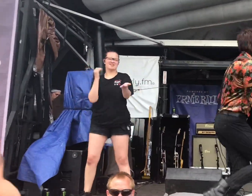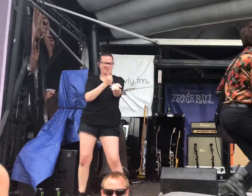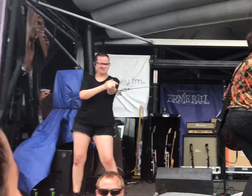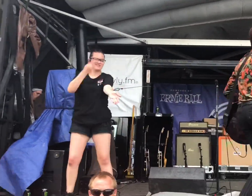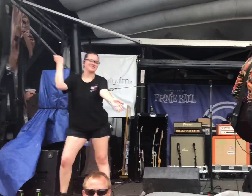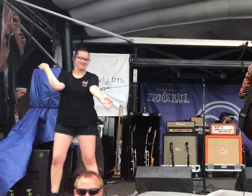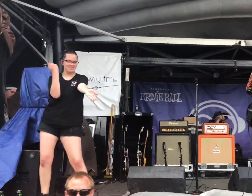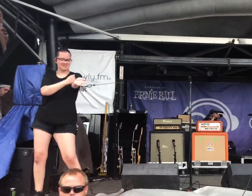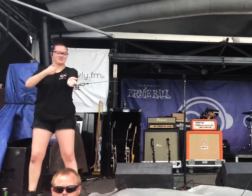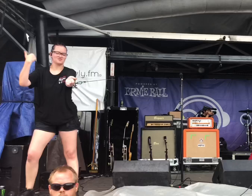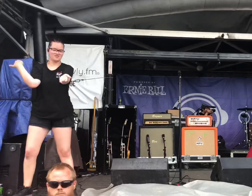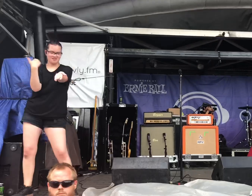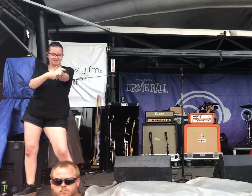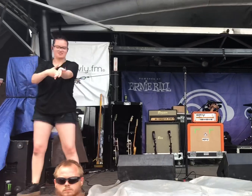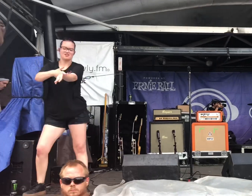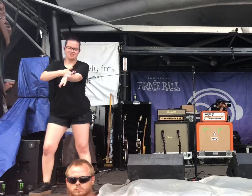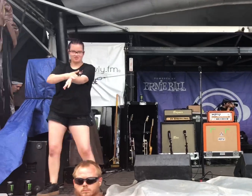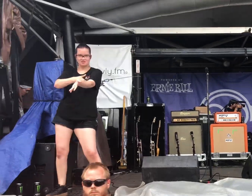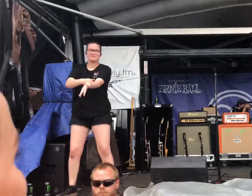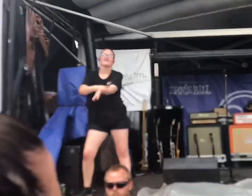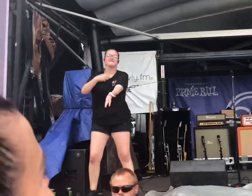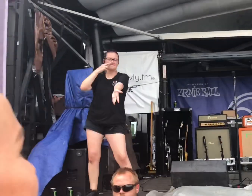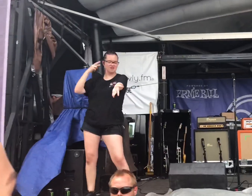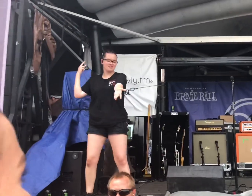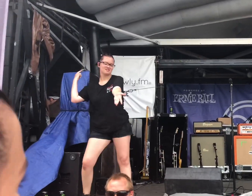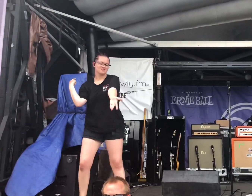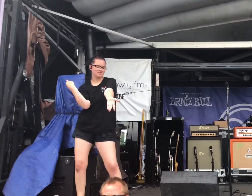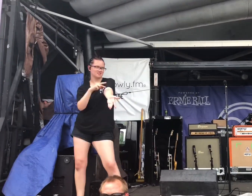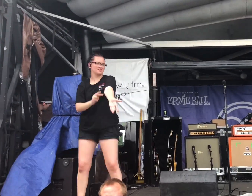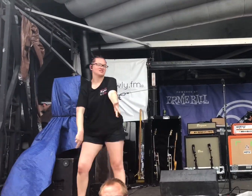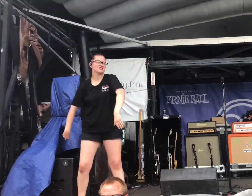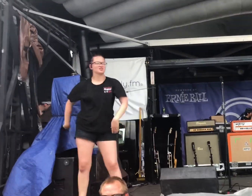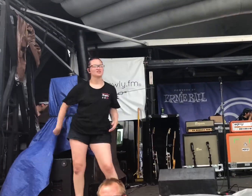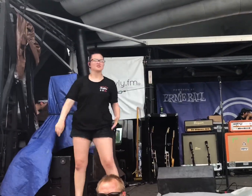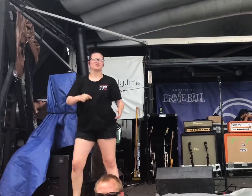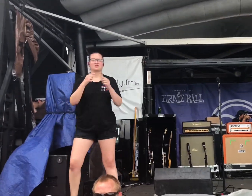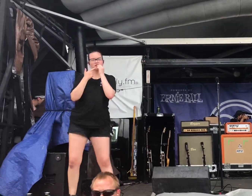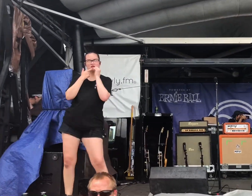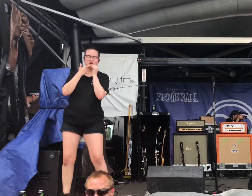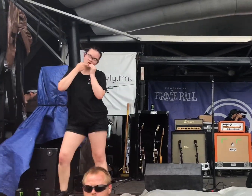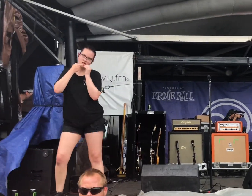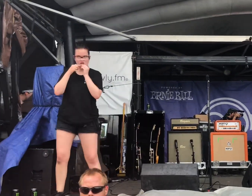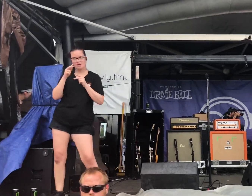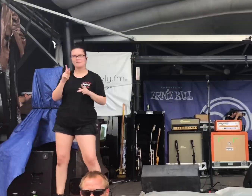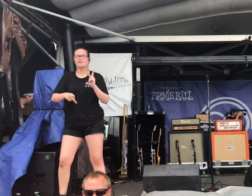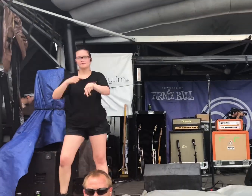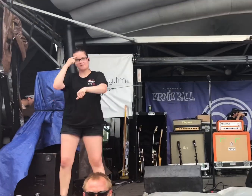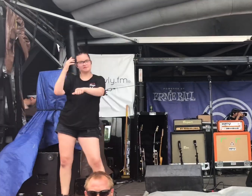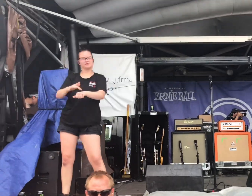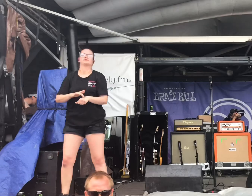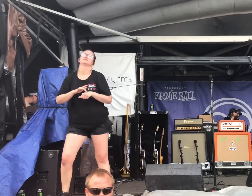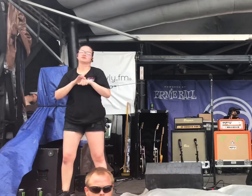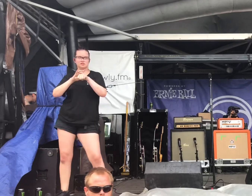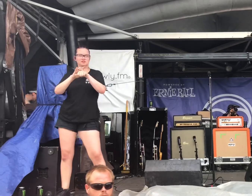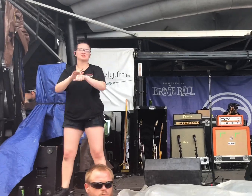Chemically it's running through my veins you see? Romance of the plastic scenes